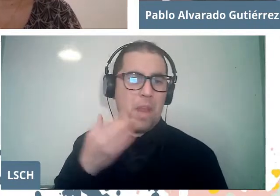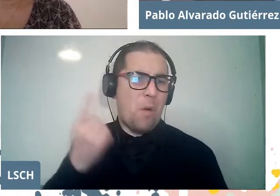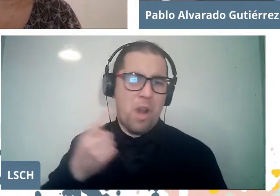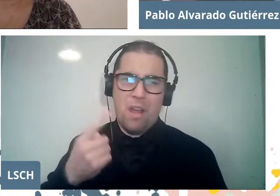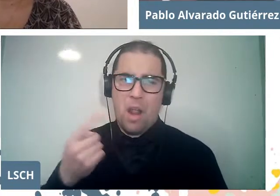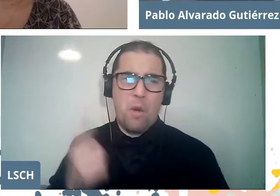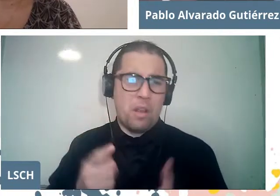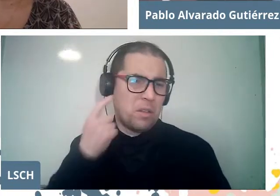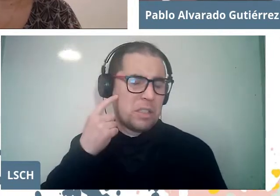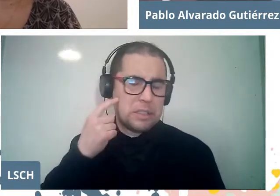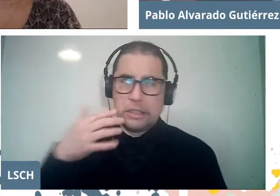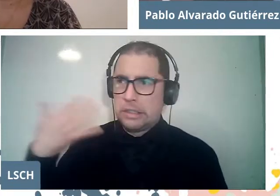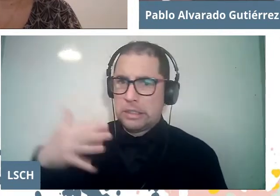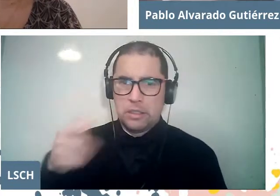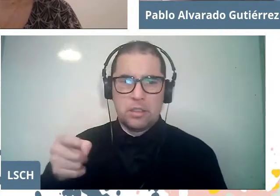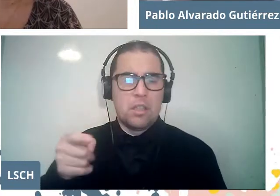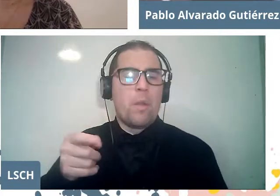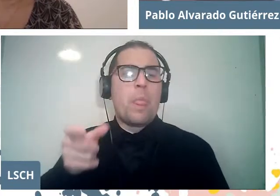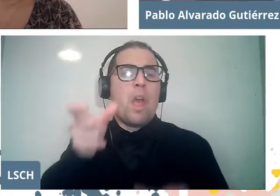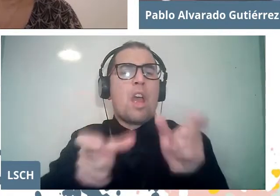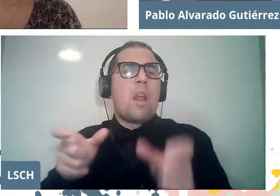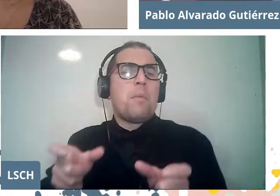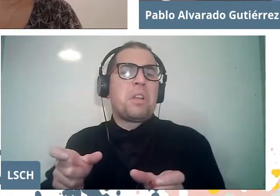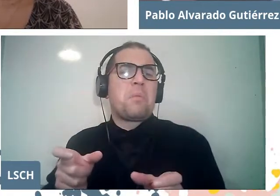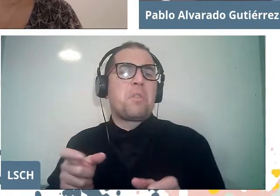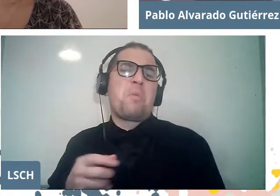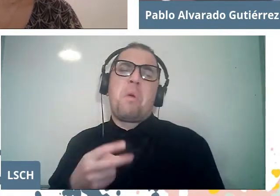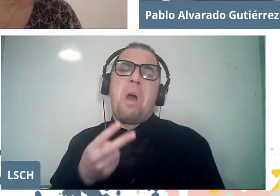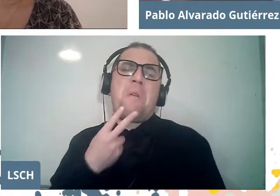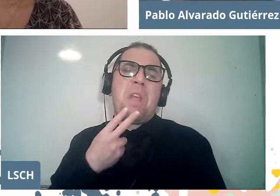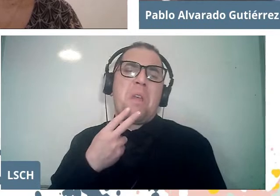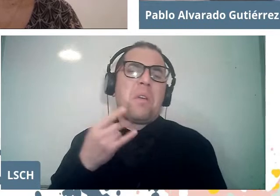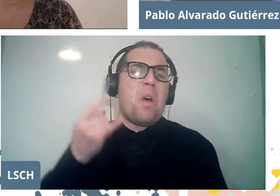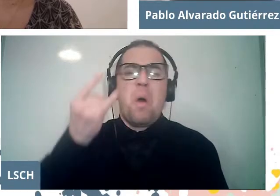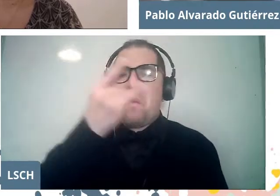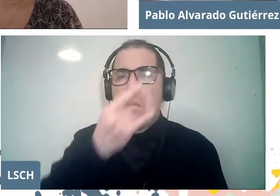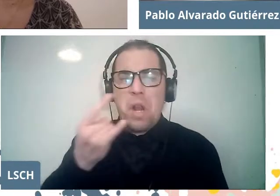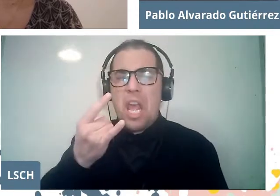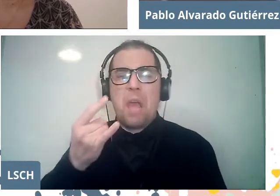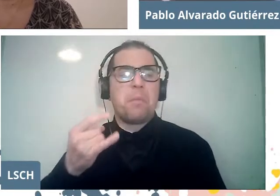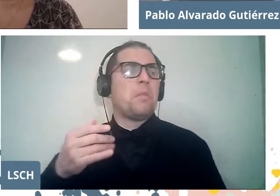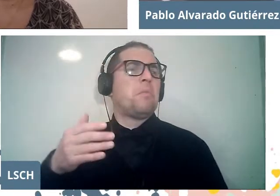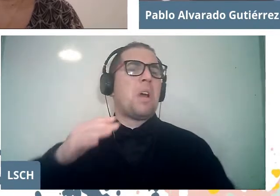that musicians are a little bit vivacious, that musicians like the night.